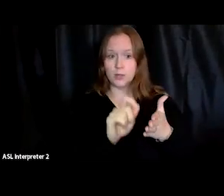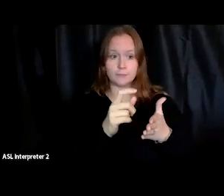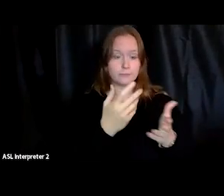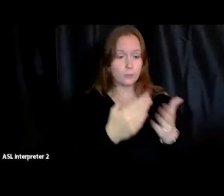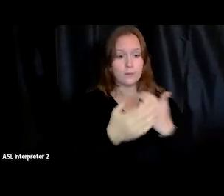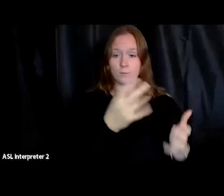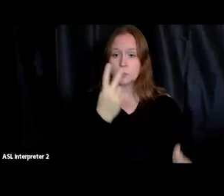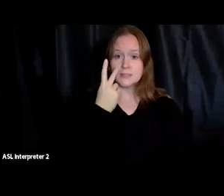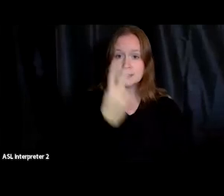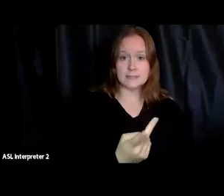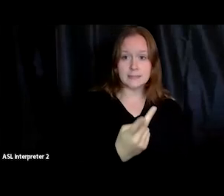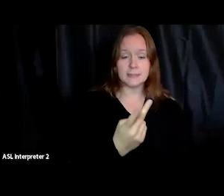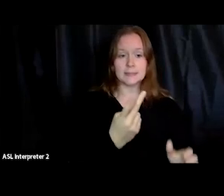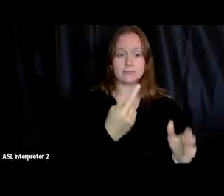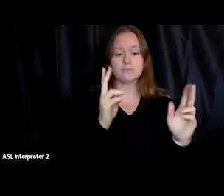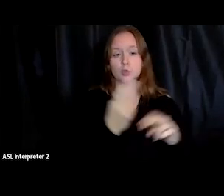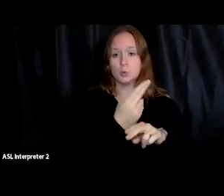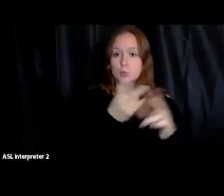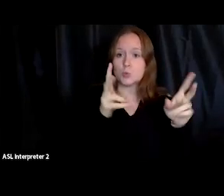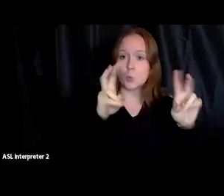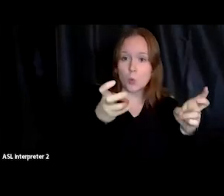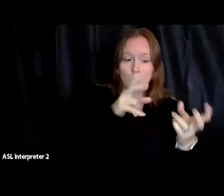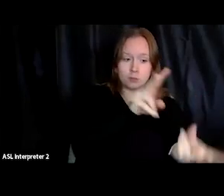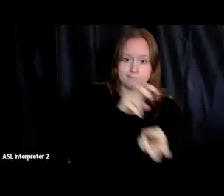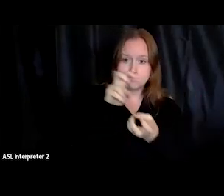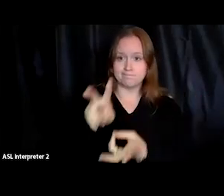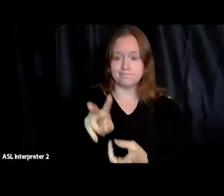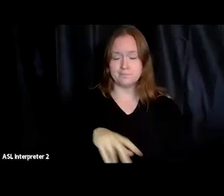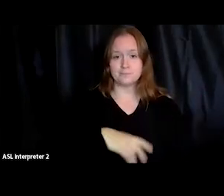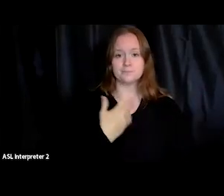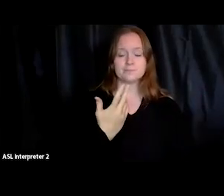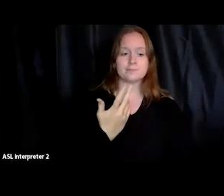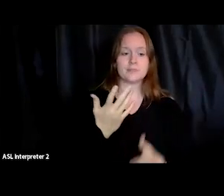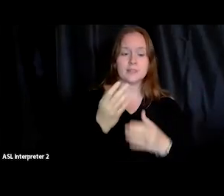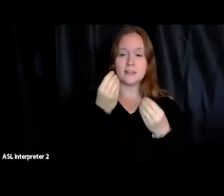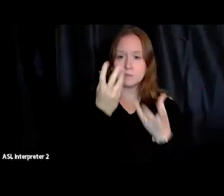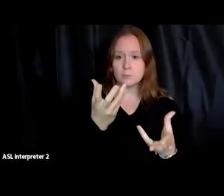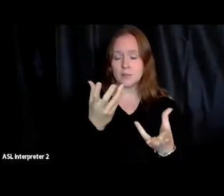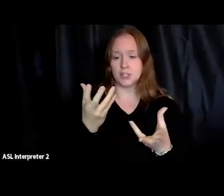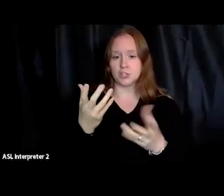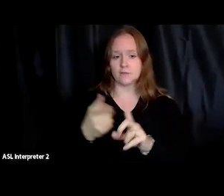the information that's shared by the applicant. And so that when we use those quotes,